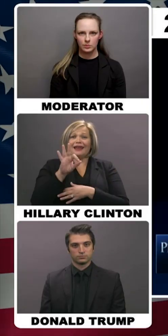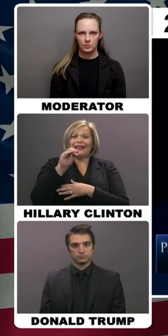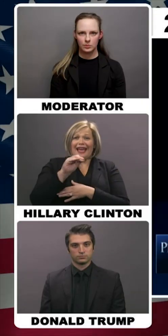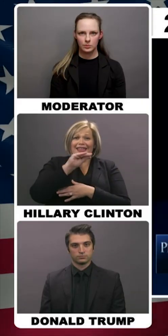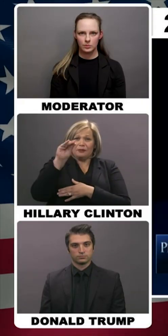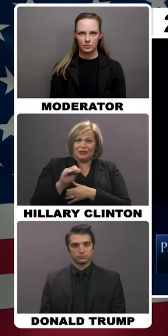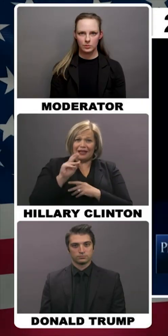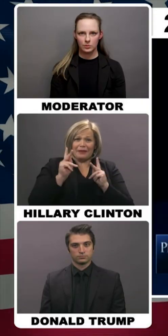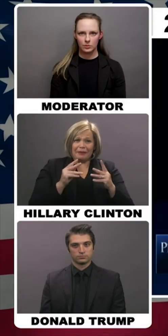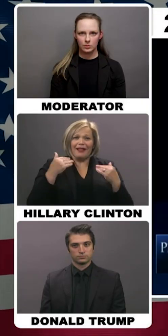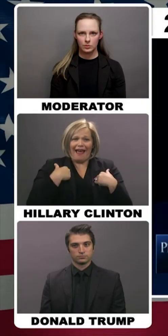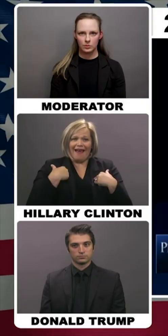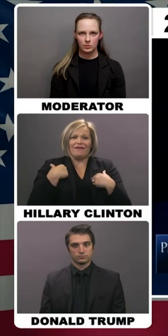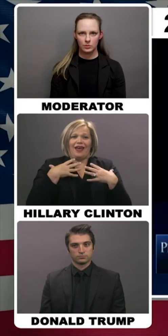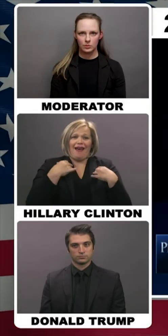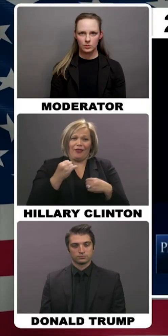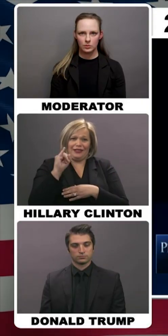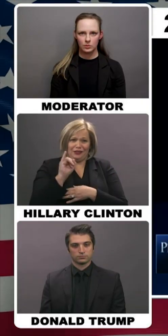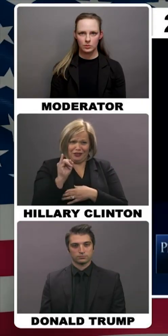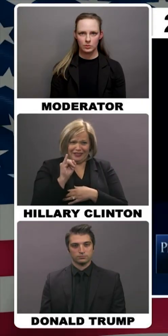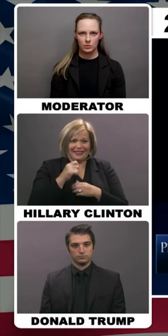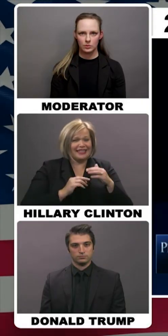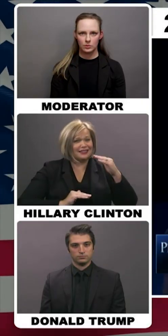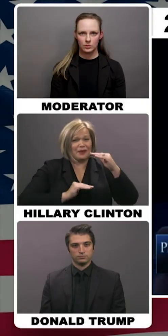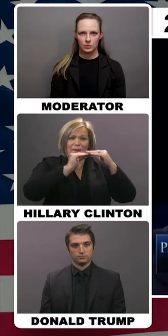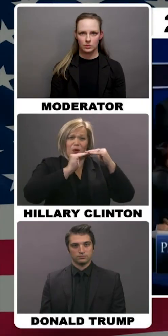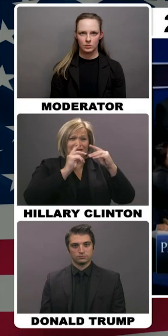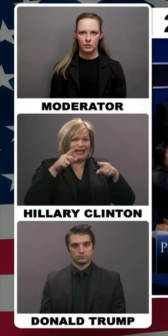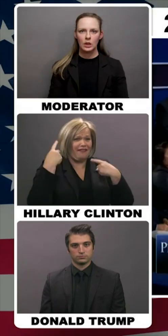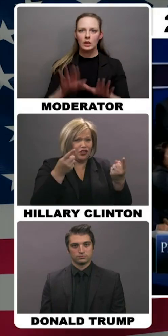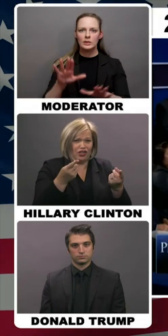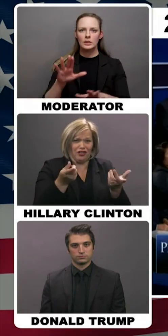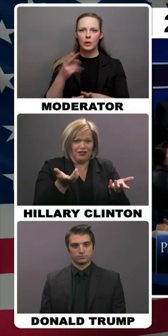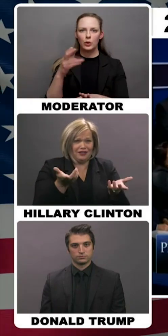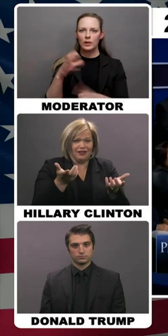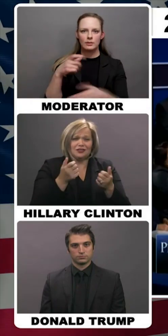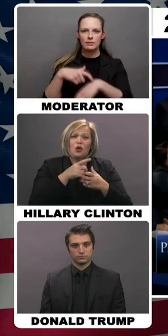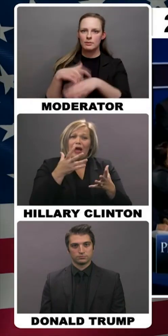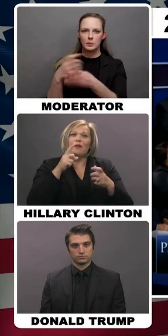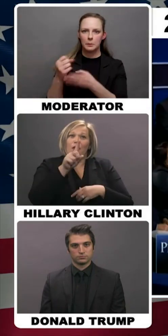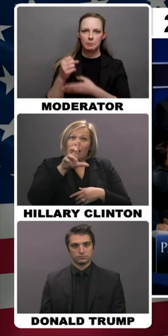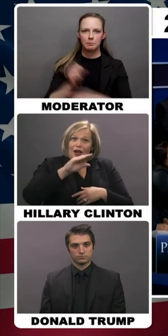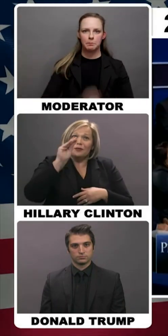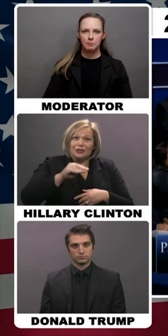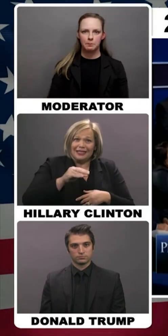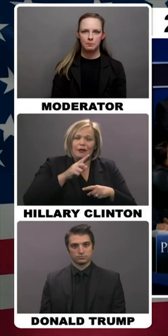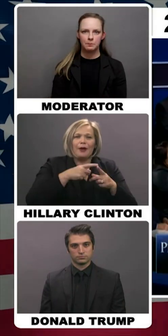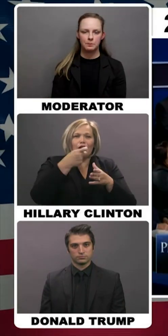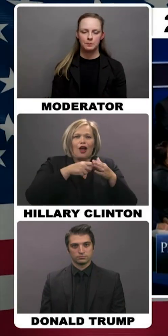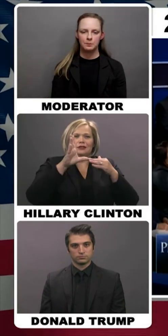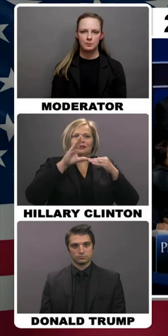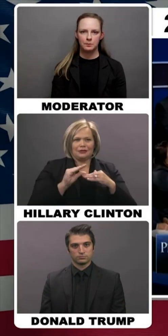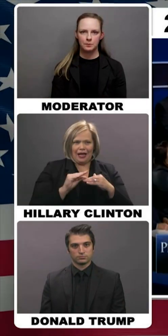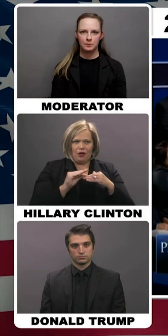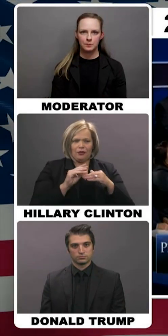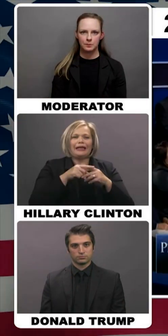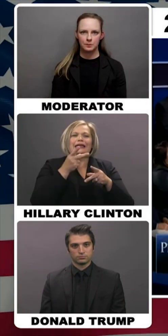That's the highest we've ever been in our country. Secretary Clinton Times Up. So I want us to get to a hundred percent, but get costs down and keep quality up.